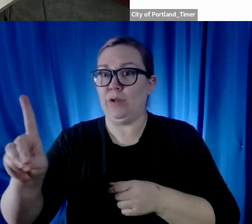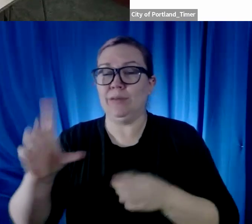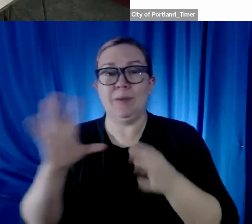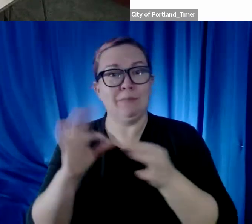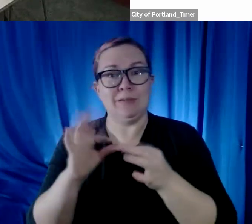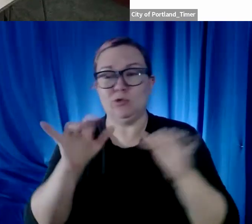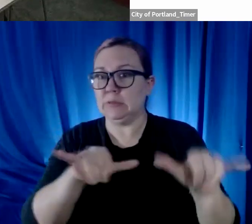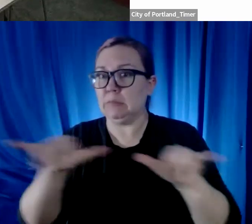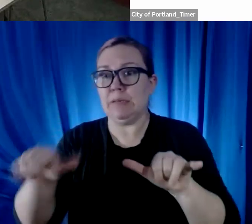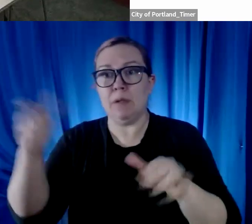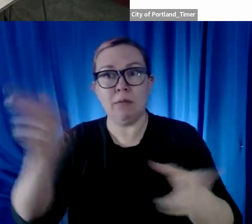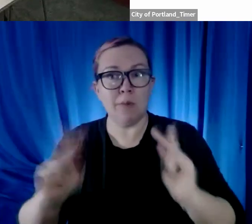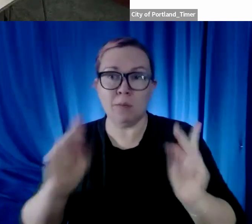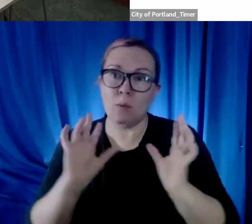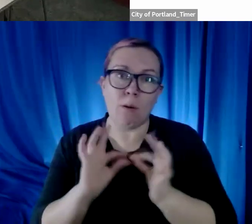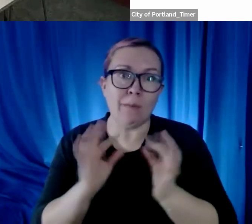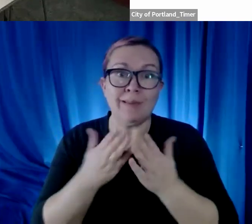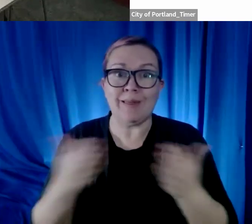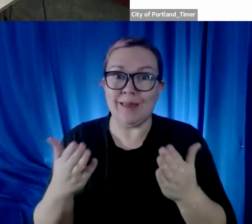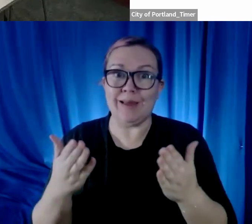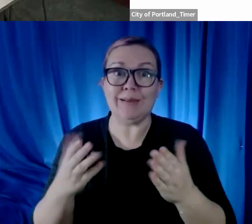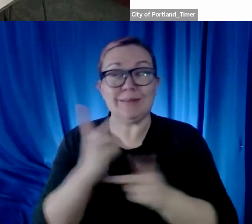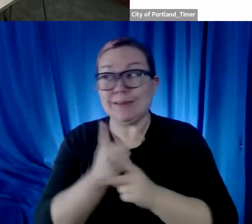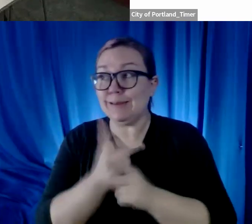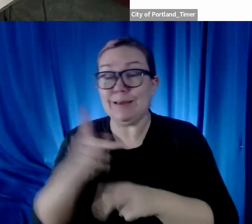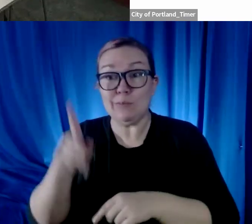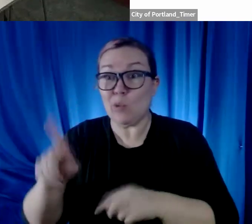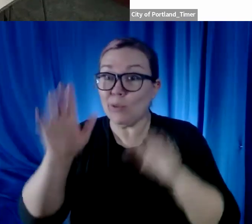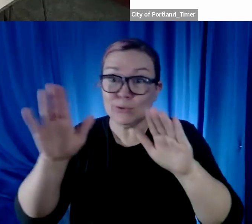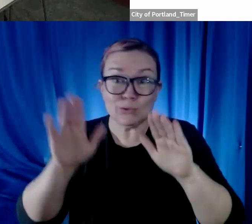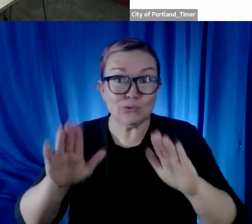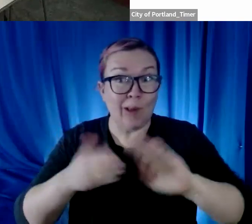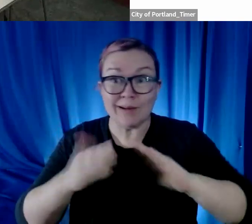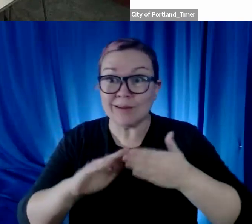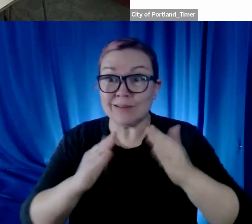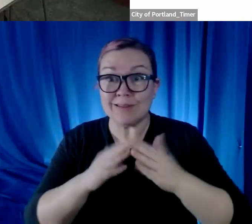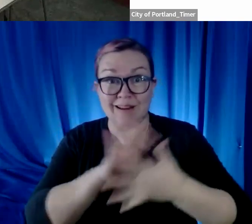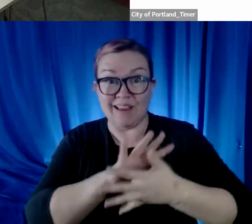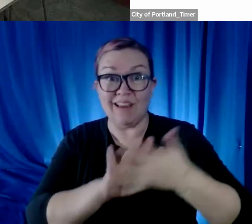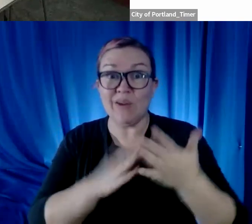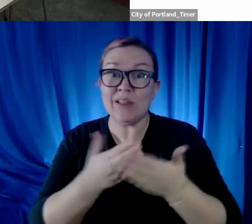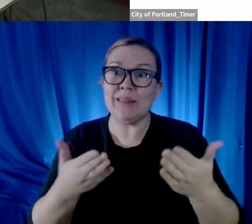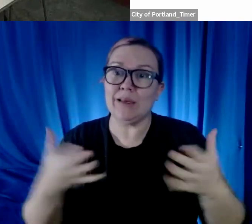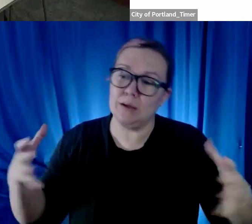Things that keep Portland a great city are these things that bring community together.